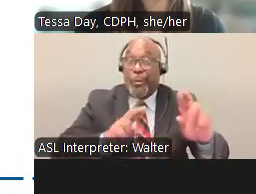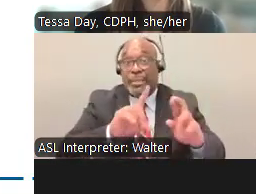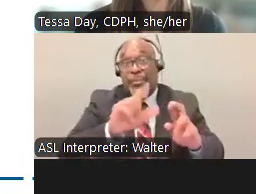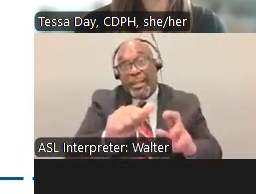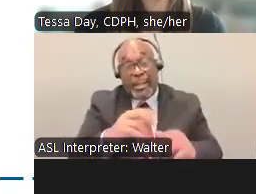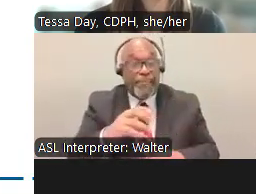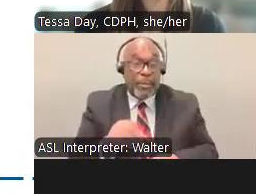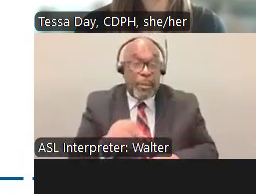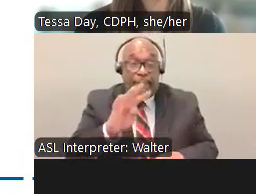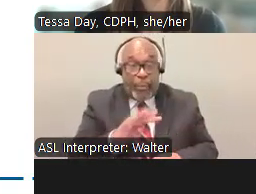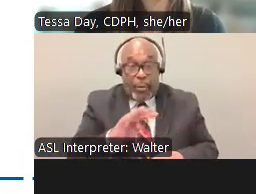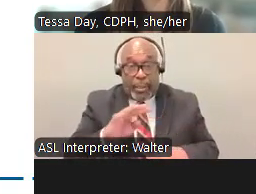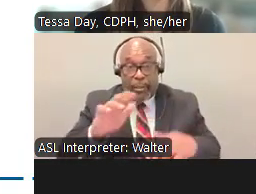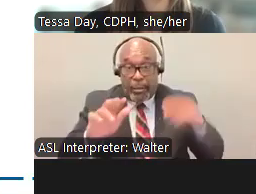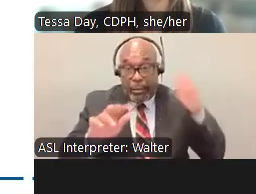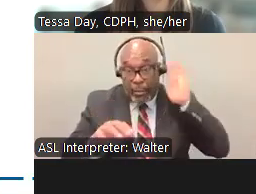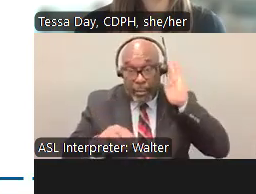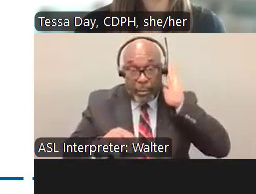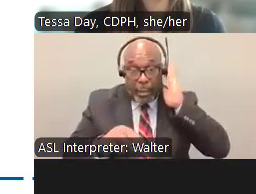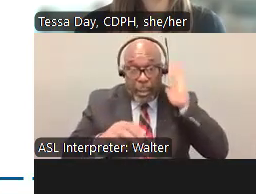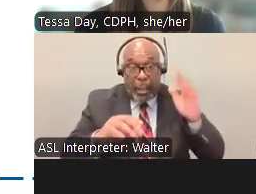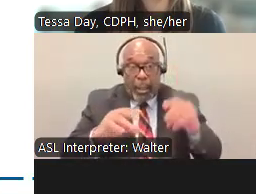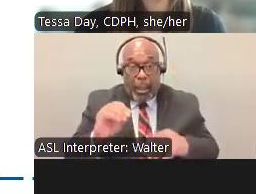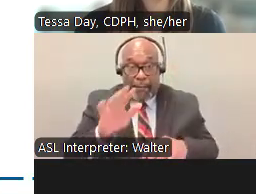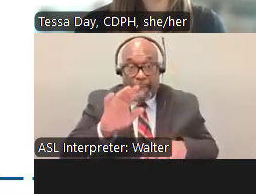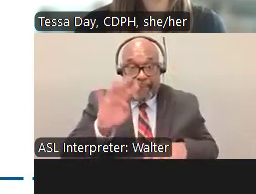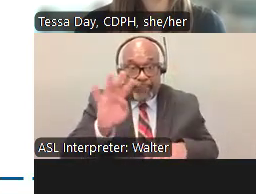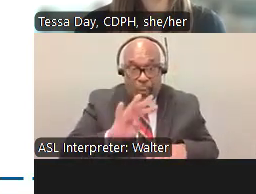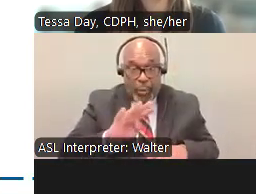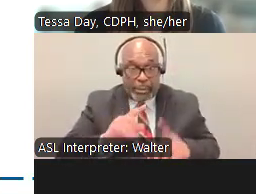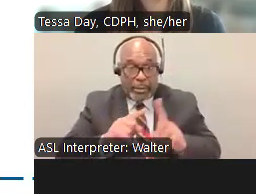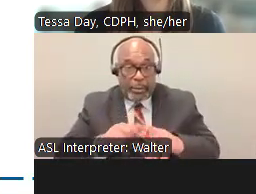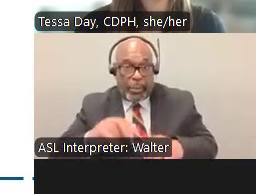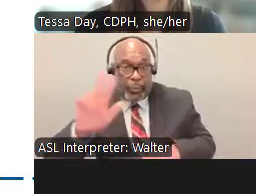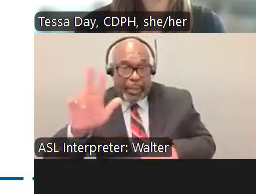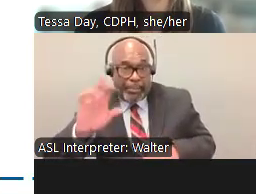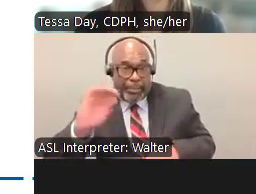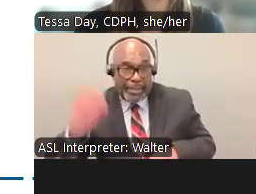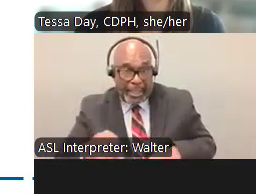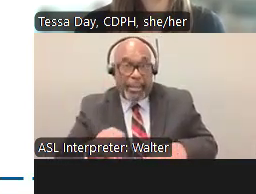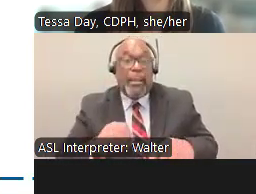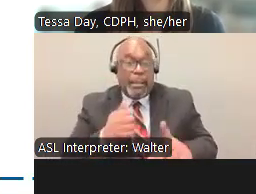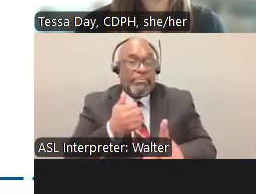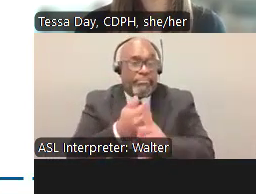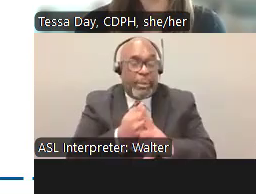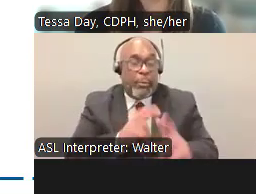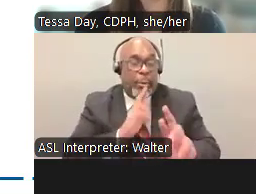13:24:56 disabilities report having more 13:24:58 than one type of disability, so 13:25:00 it's very likely that people 13:25:01 fell into more than one category